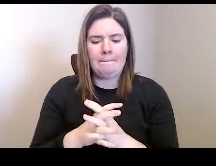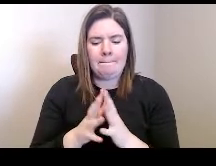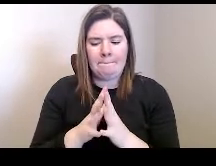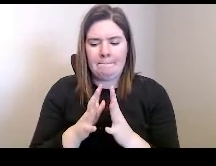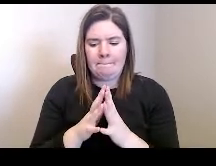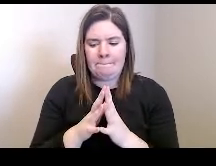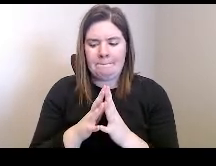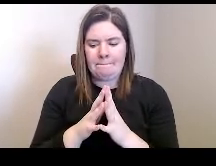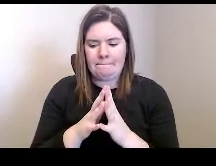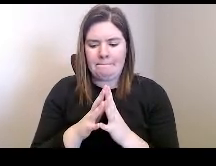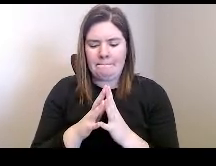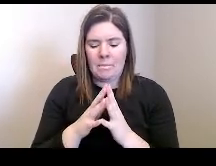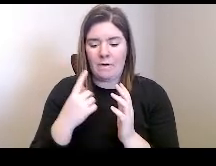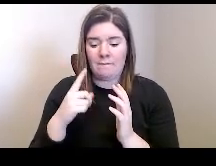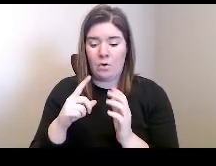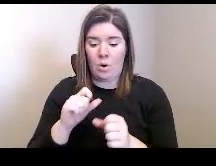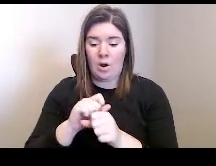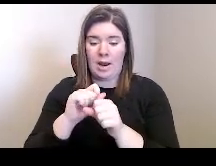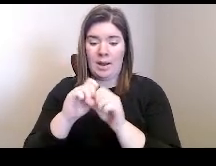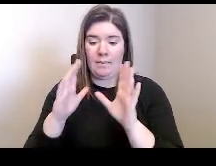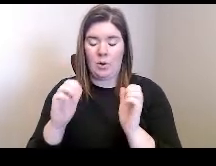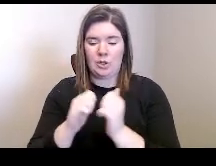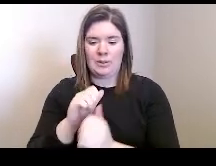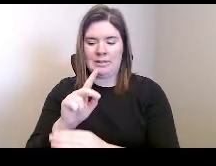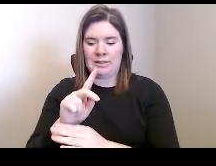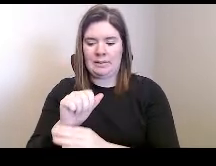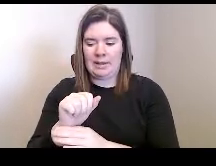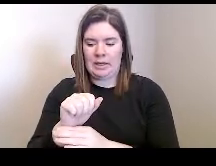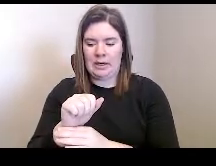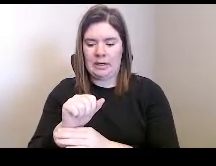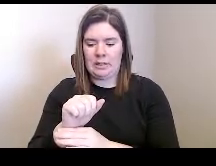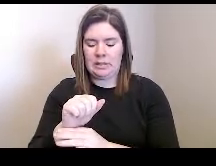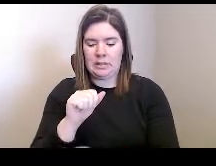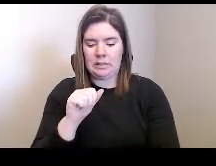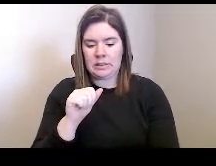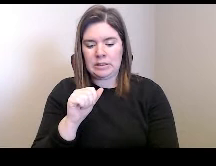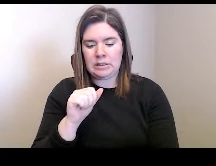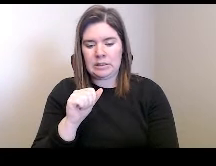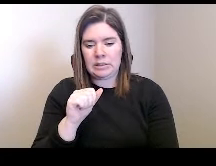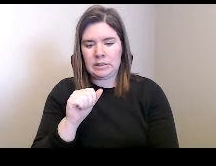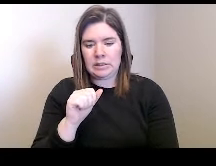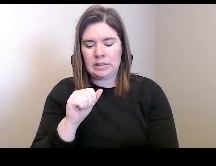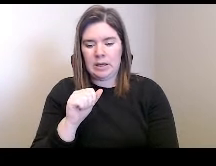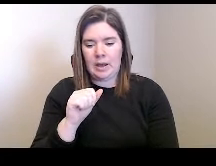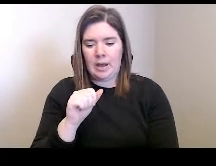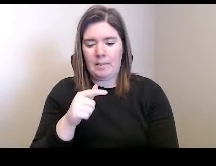Disabilities, this is based on data from the United States Department of Labor.